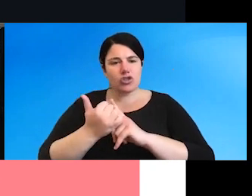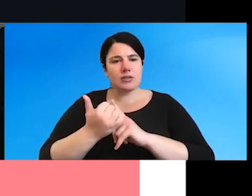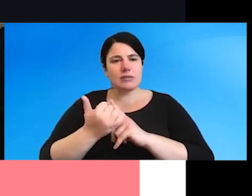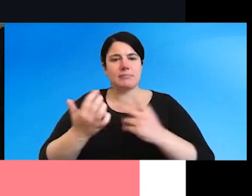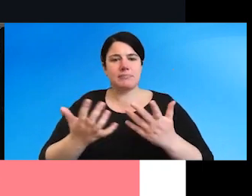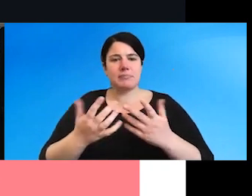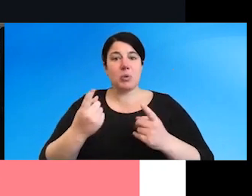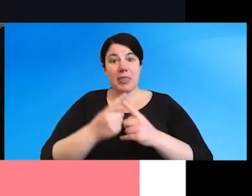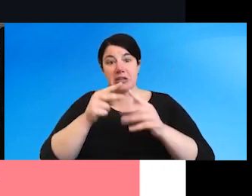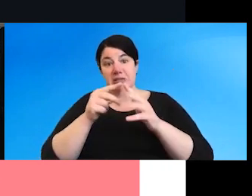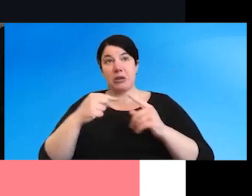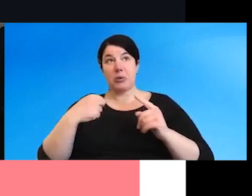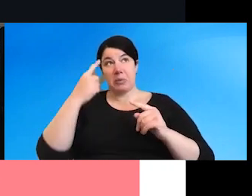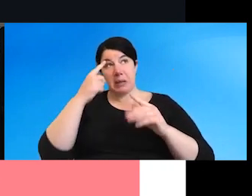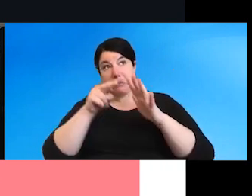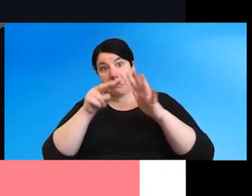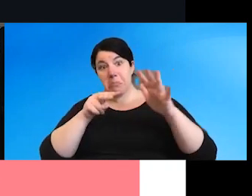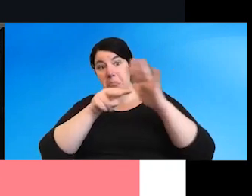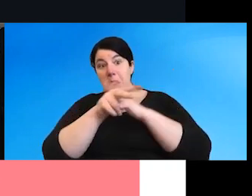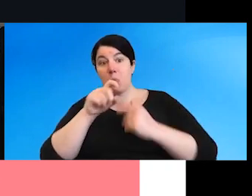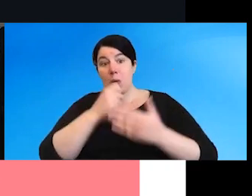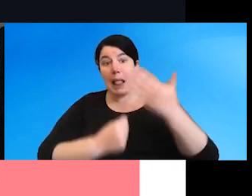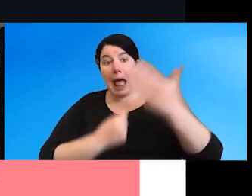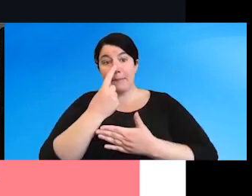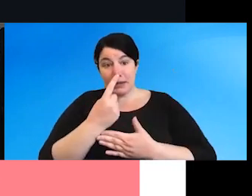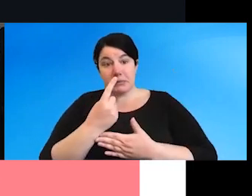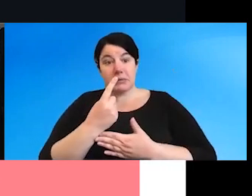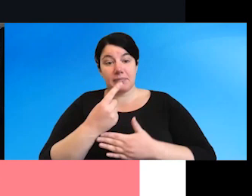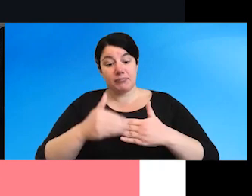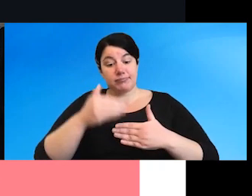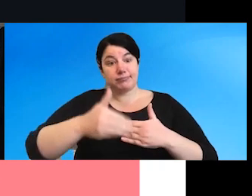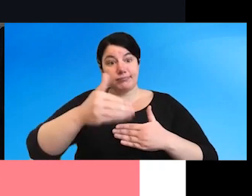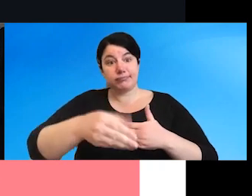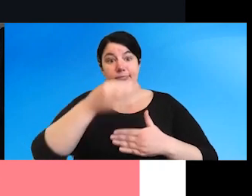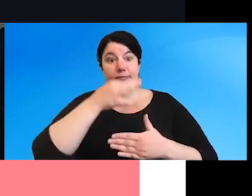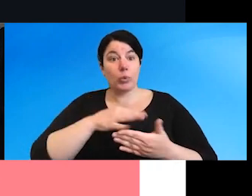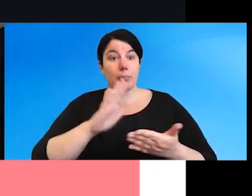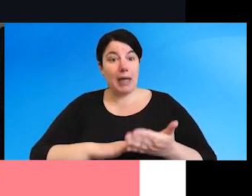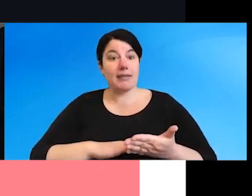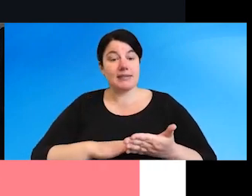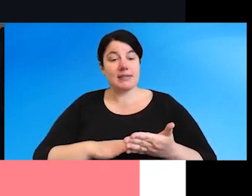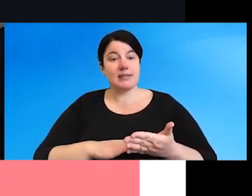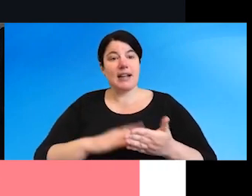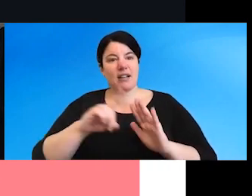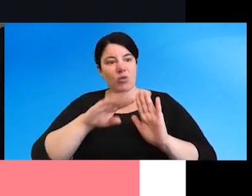anticipating now, things that we expect will happen over the next few months, as restrictions are eased.